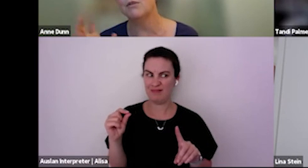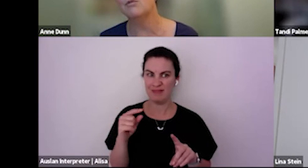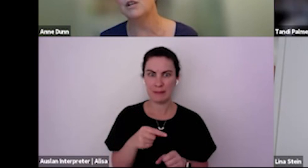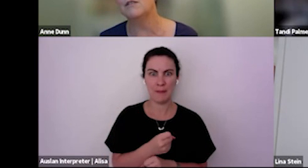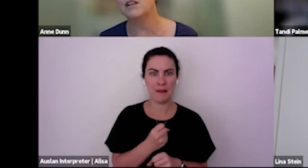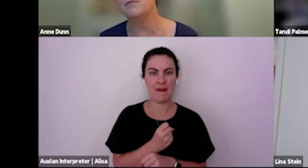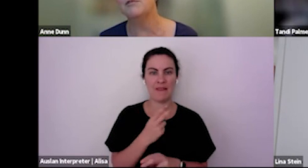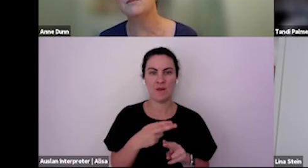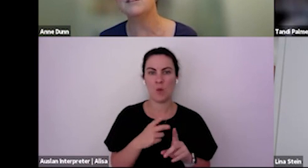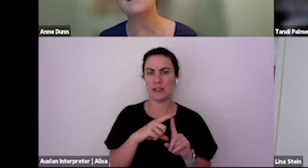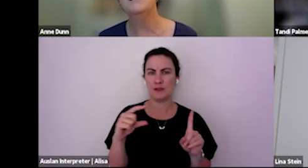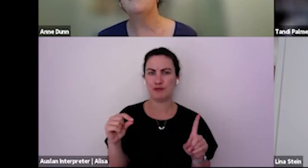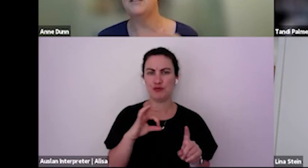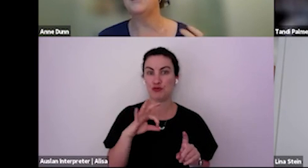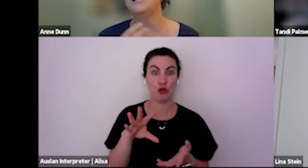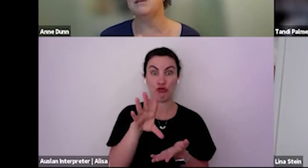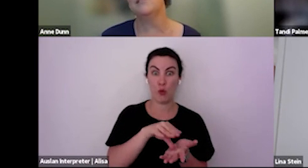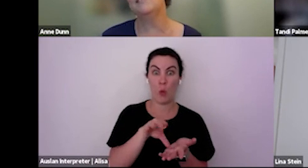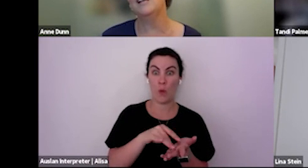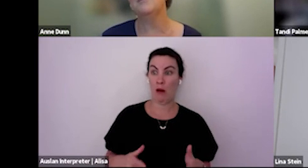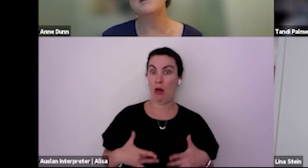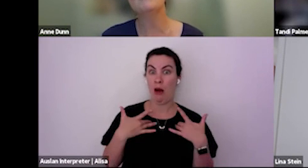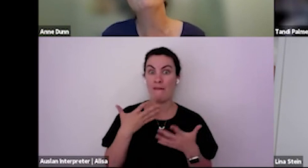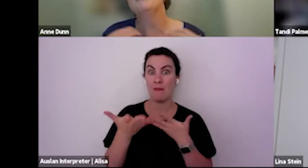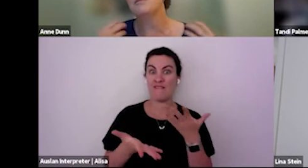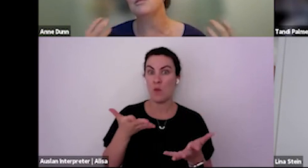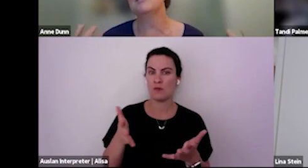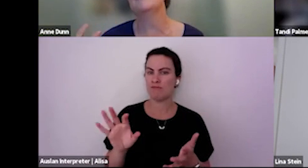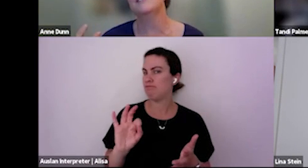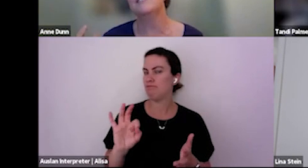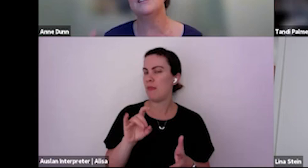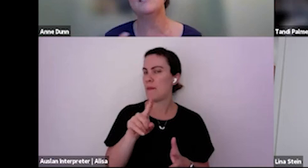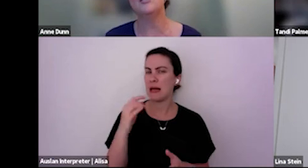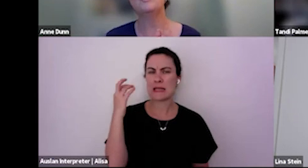In thinking about the sound, we want people to watch on the T.V..